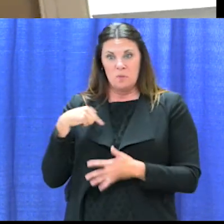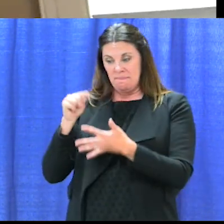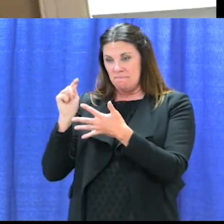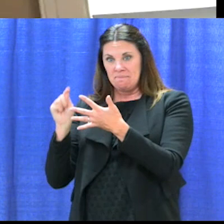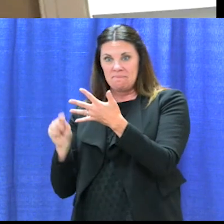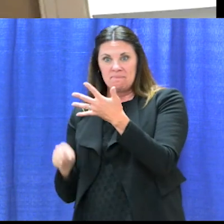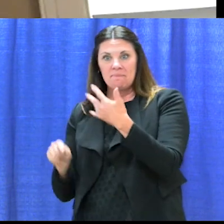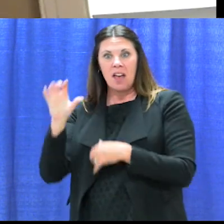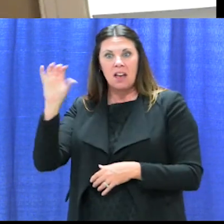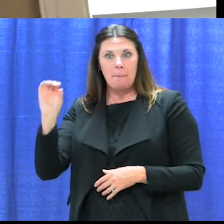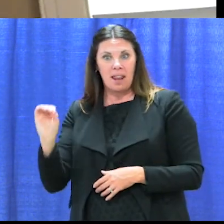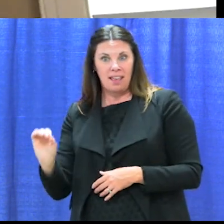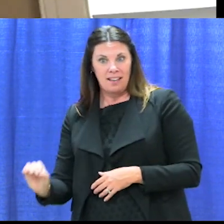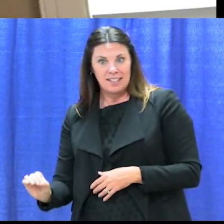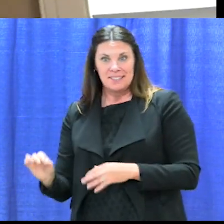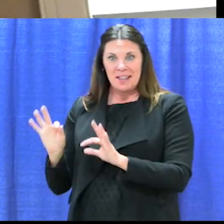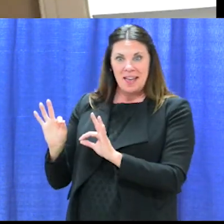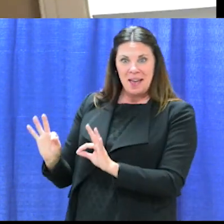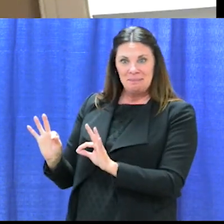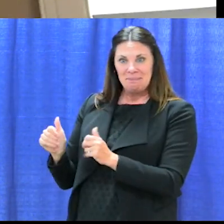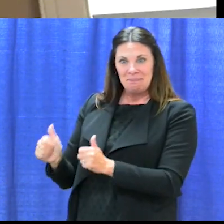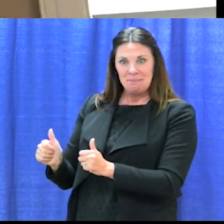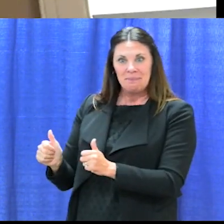I'm now going to open it up to questions from our taskforce.